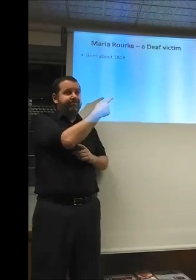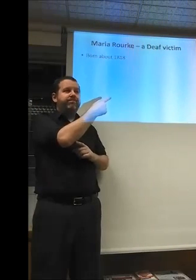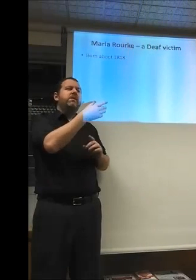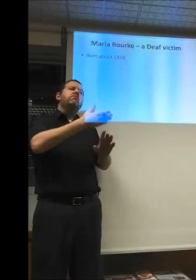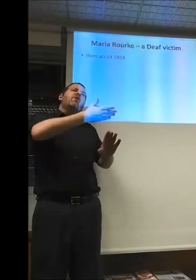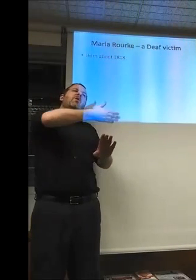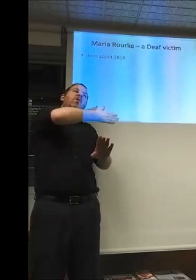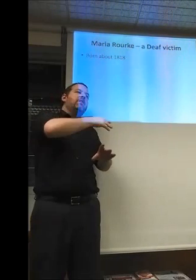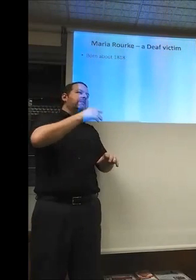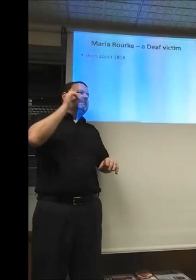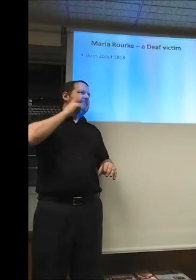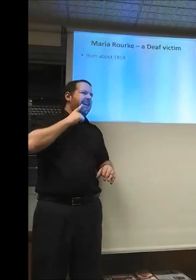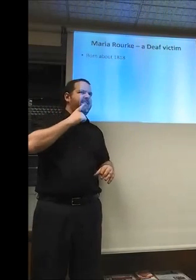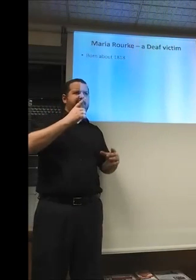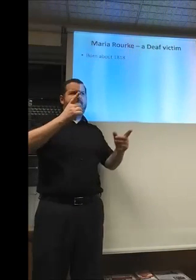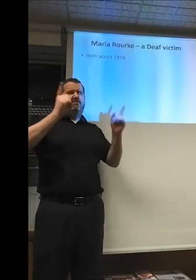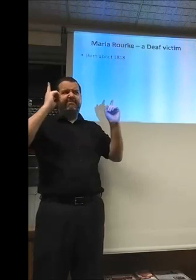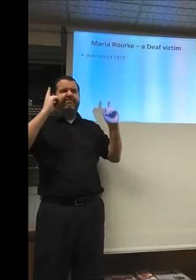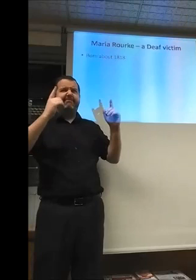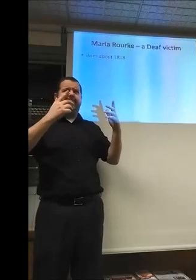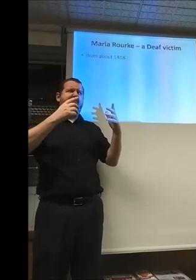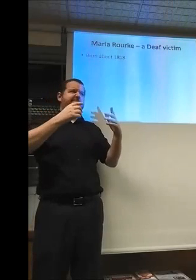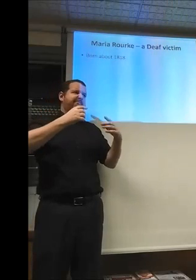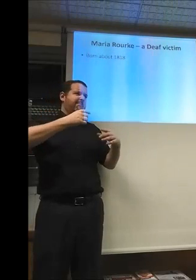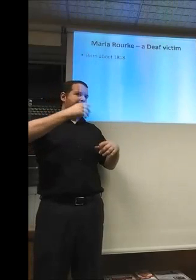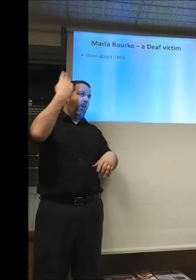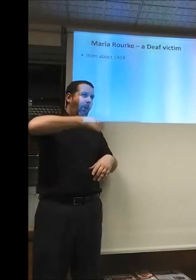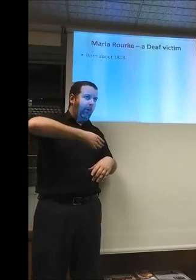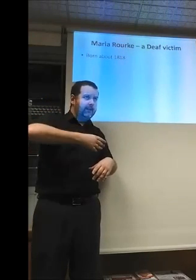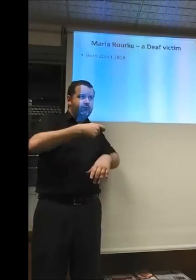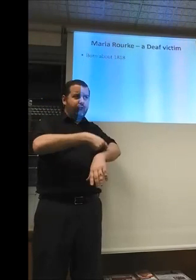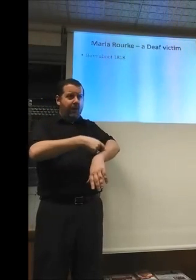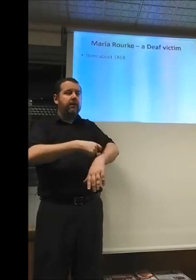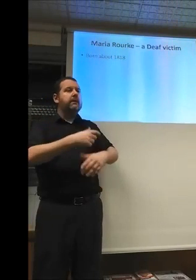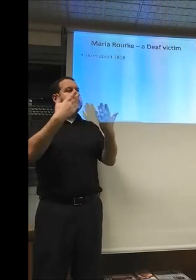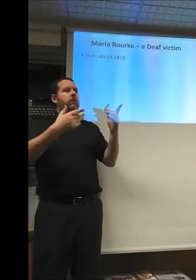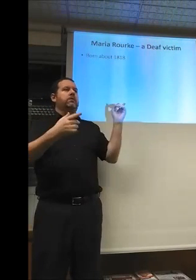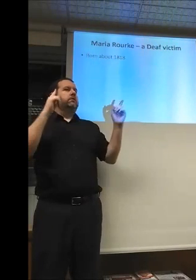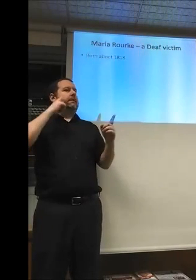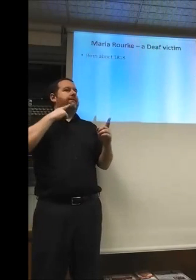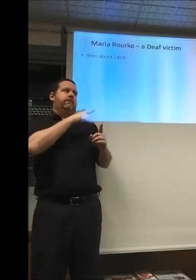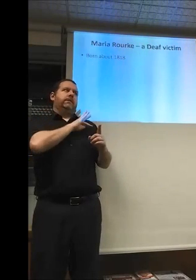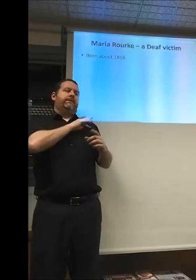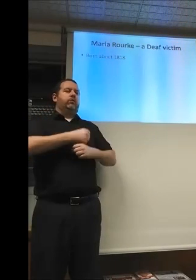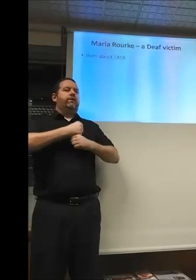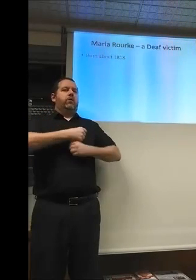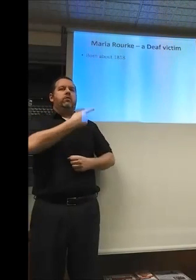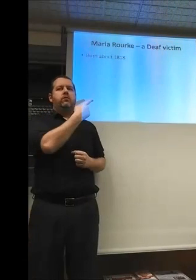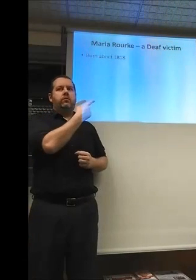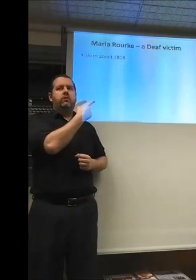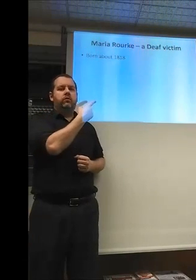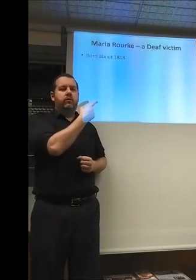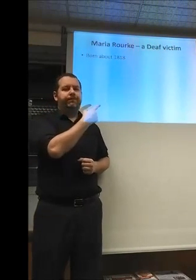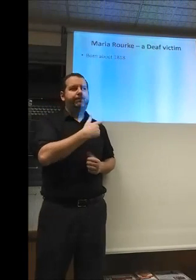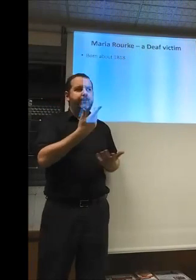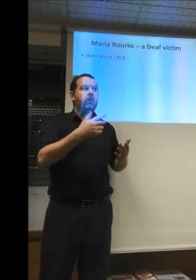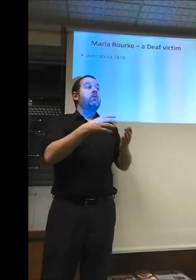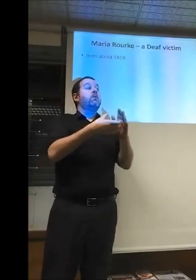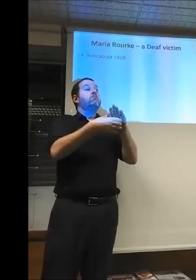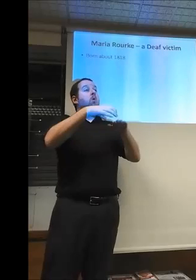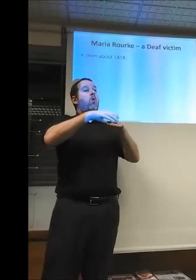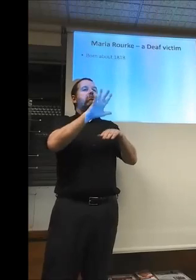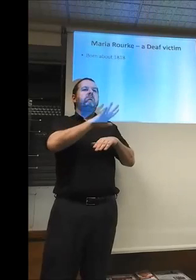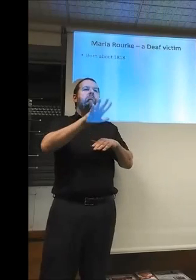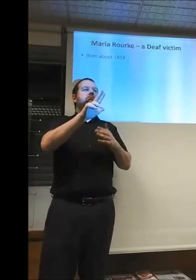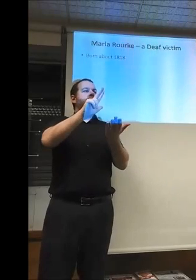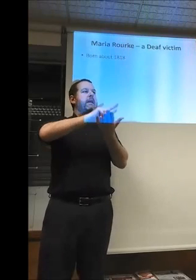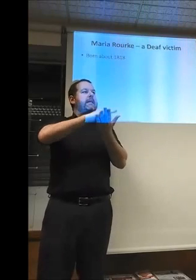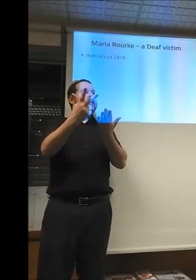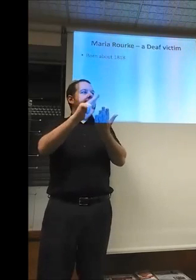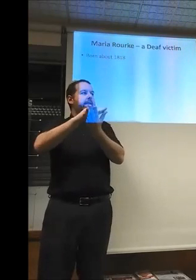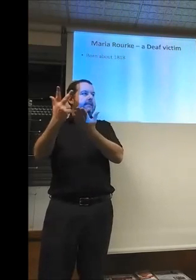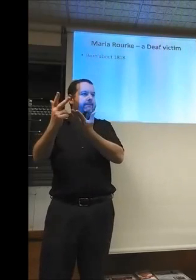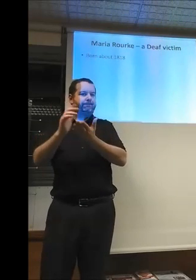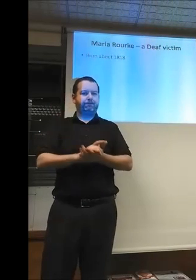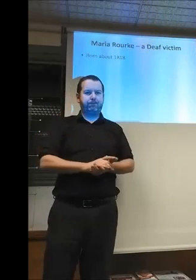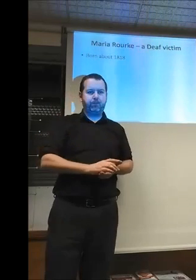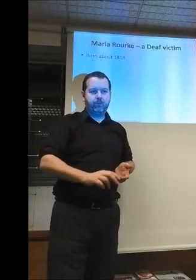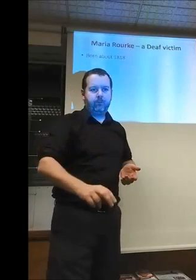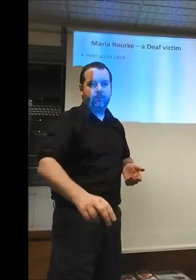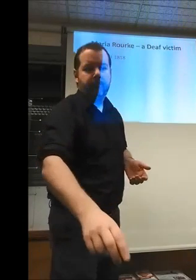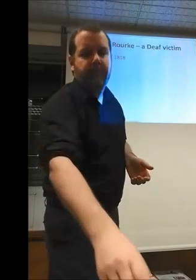man that Joseph Walsh actually stabbed his arm was actually..